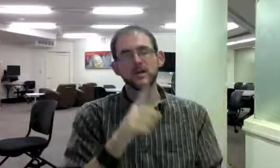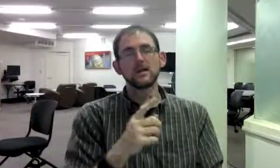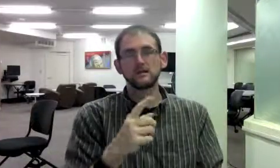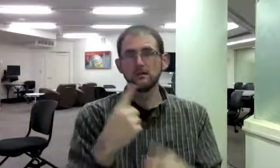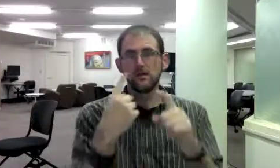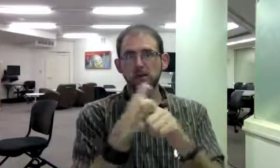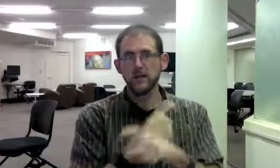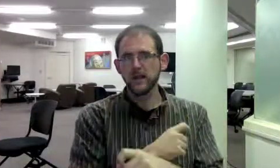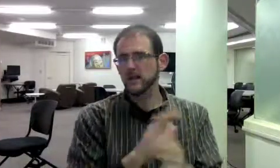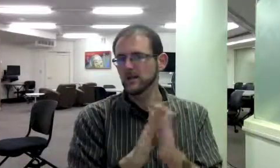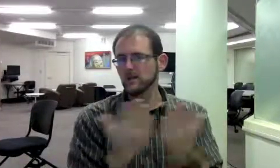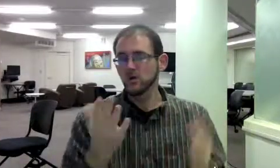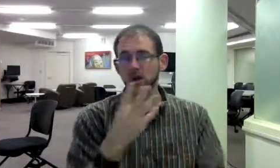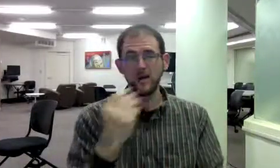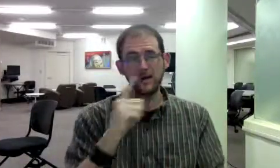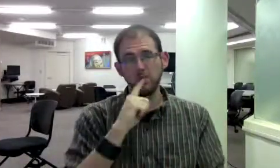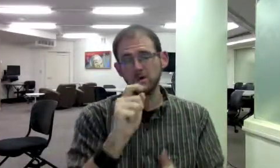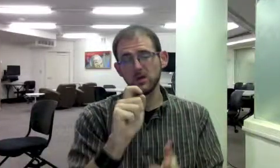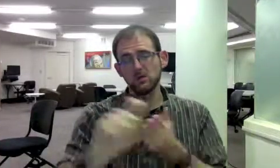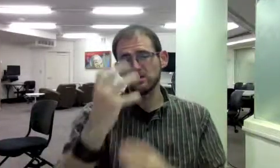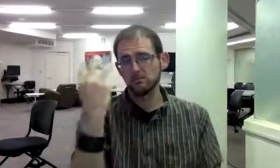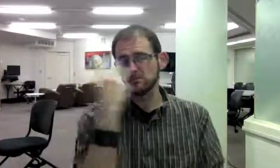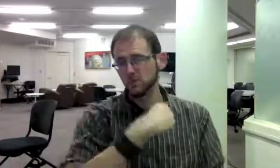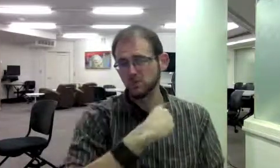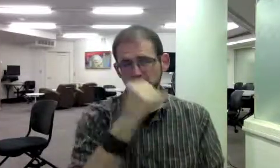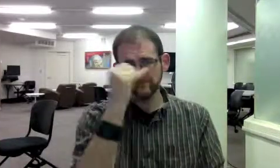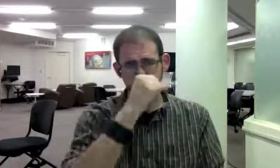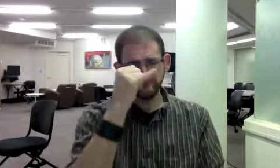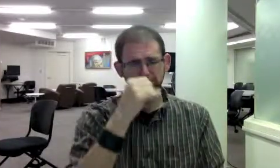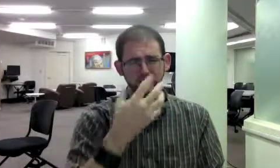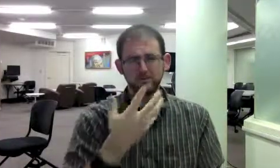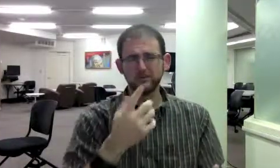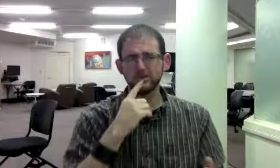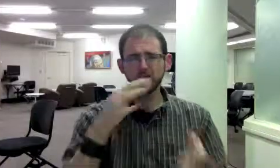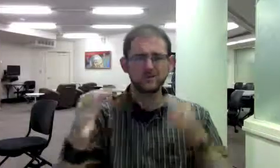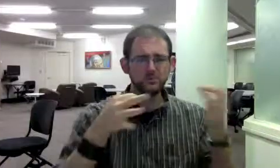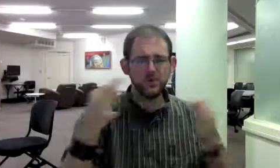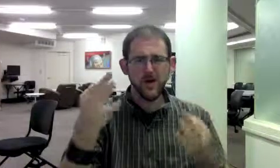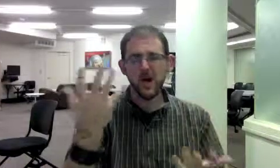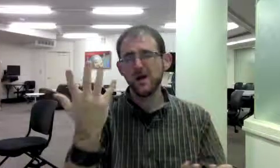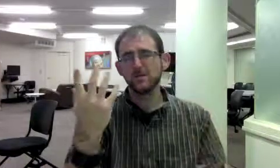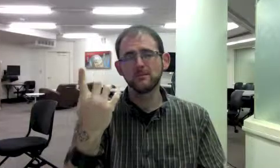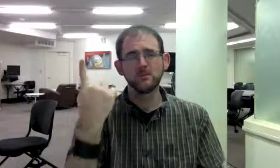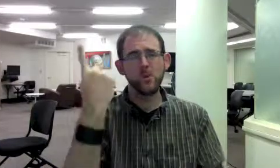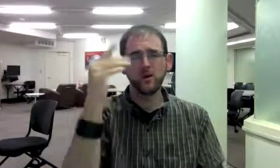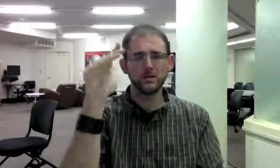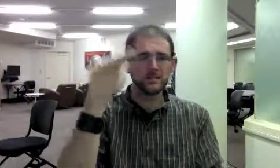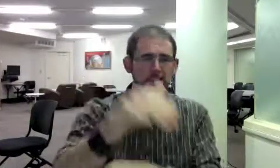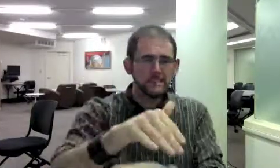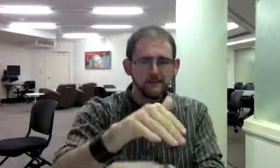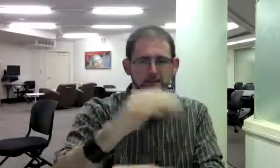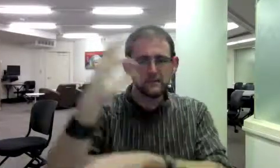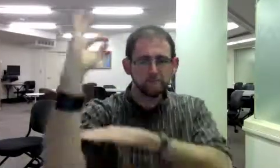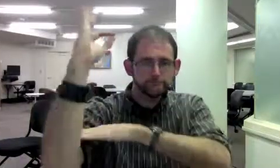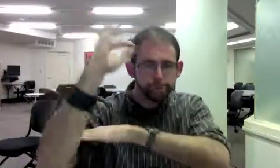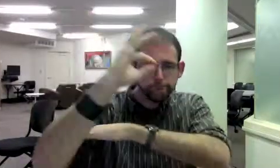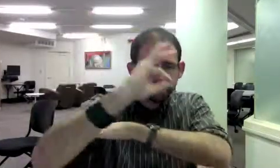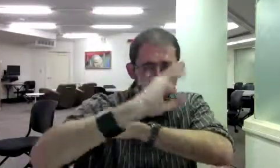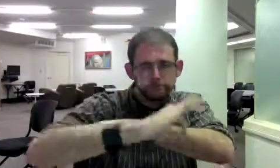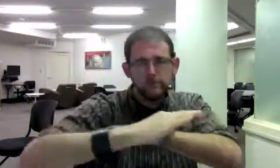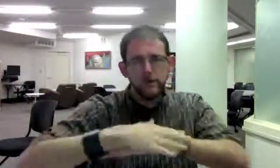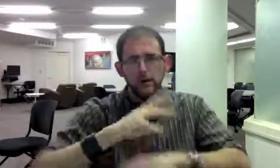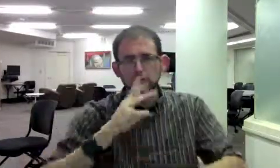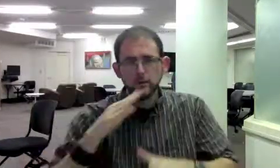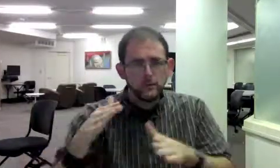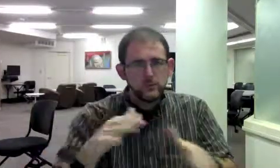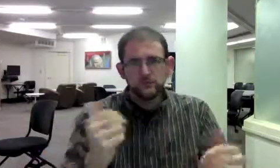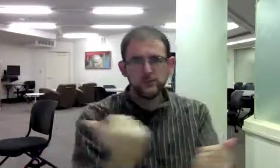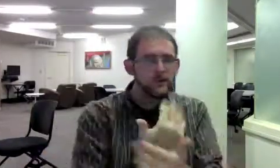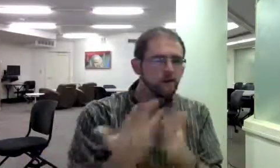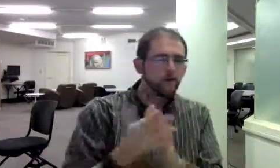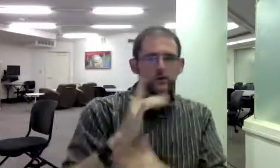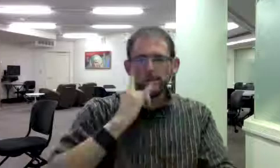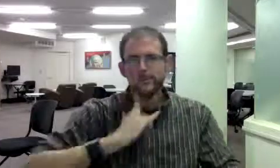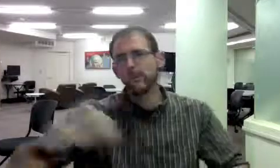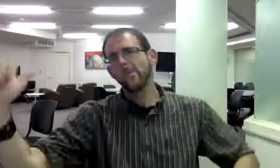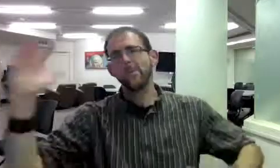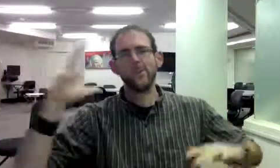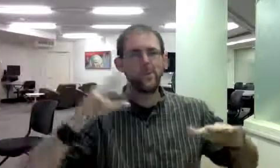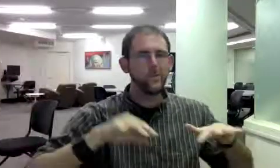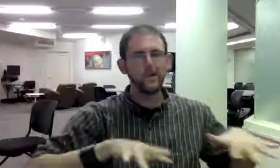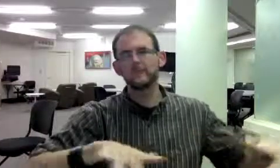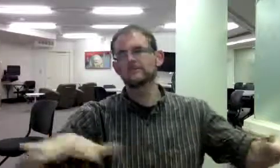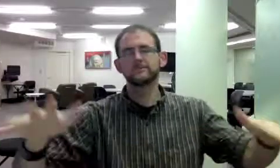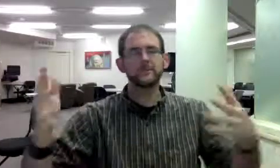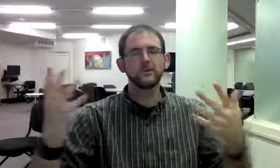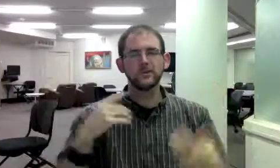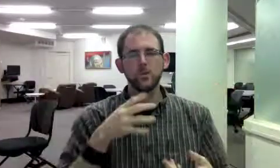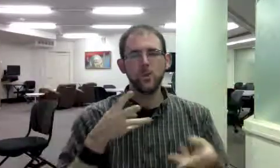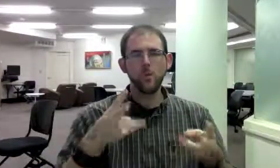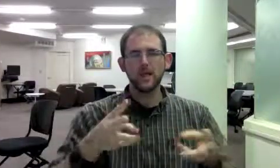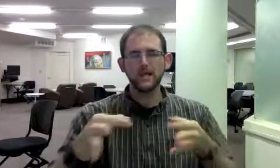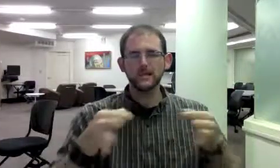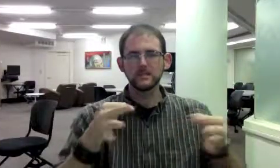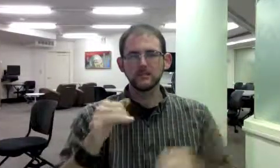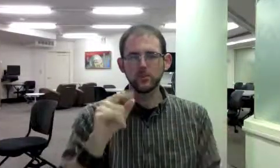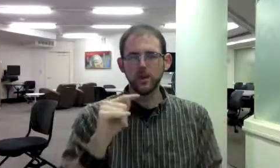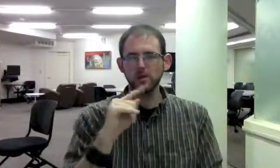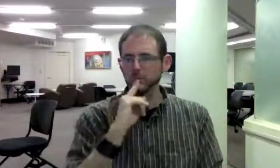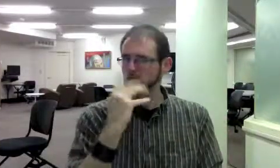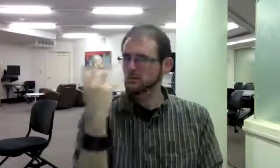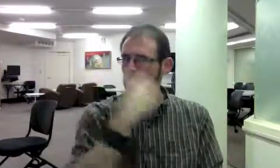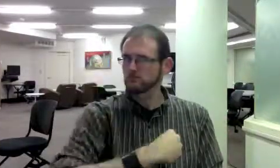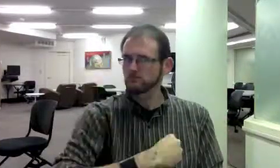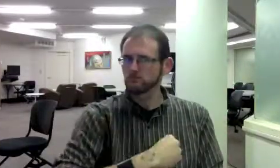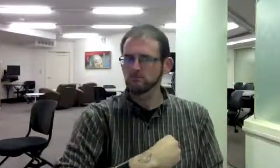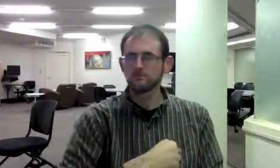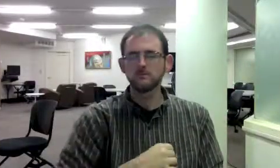It really is a complicated book, but written beautifully, like in the way it describes sunset over the river and how everything turns golden. It is arresting to read.